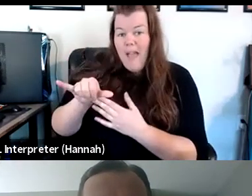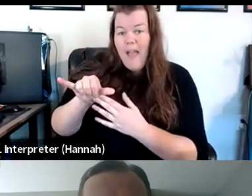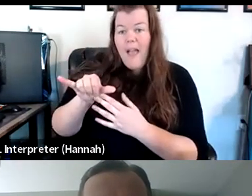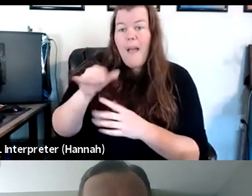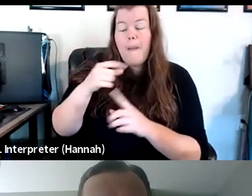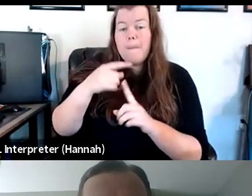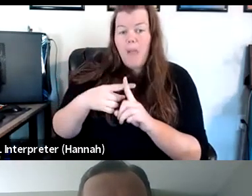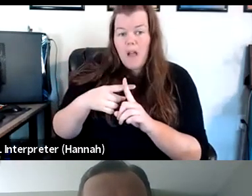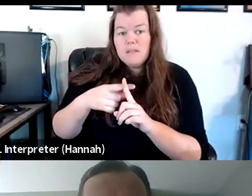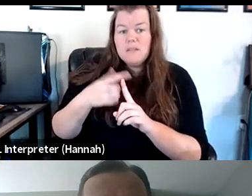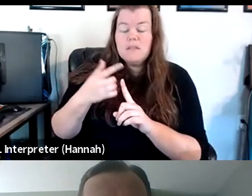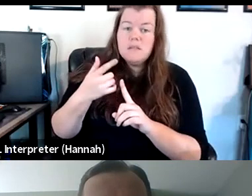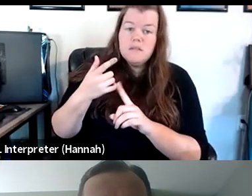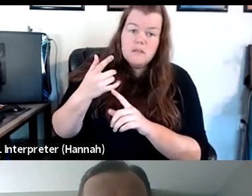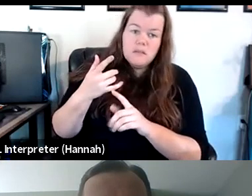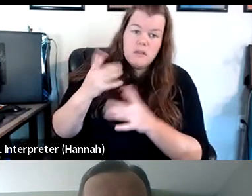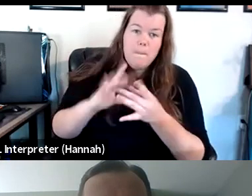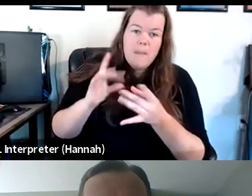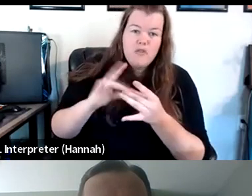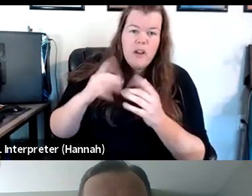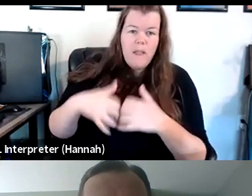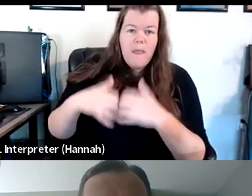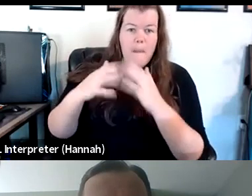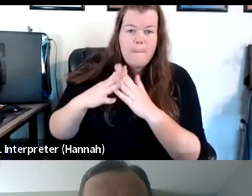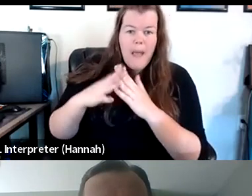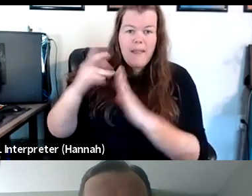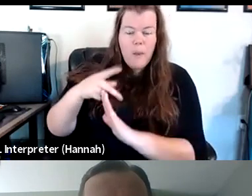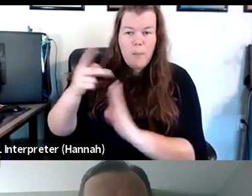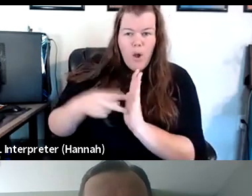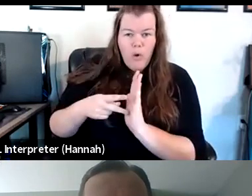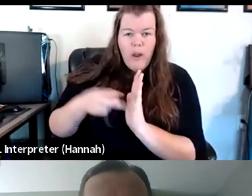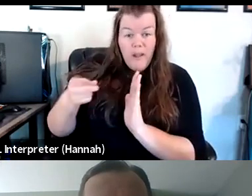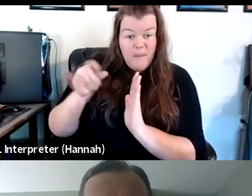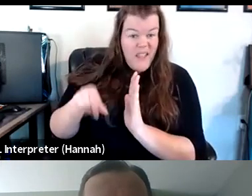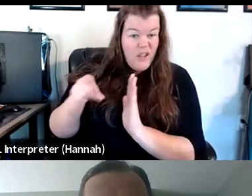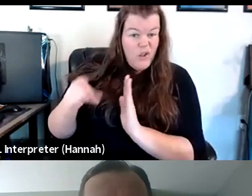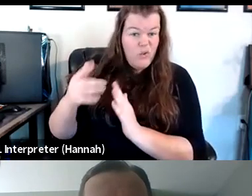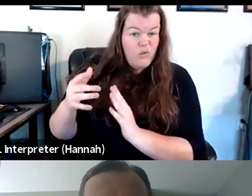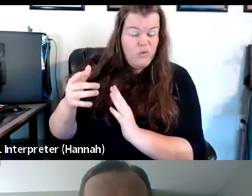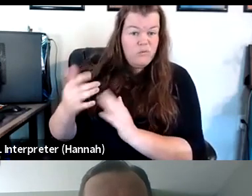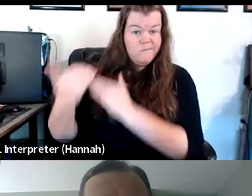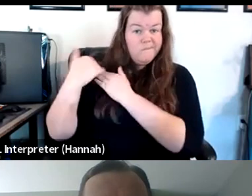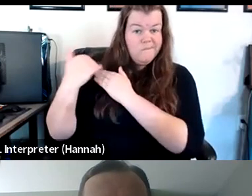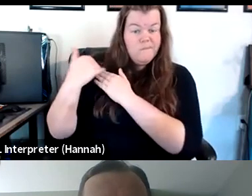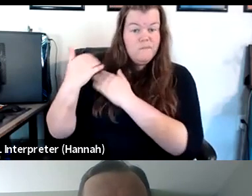but mentioning the the pilot program that you took charge in over in Richmond